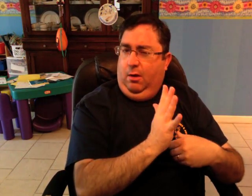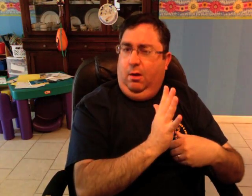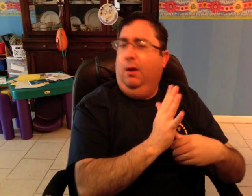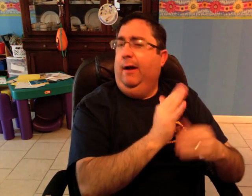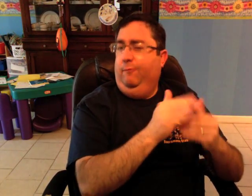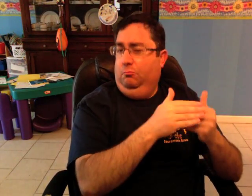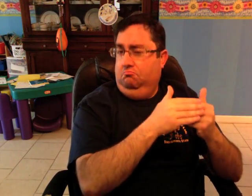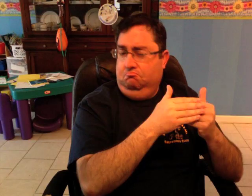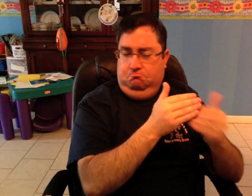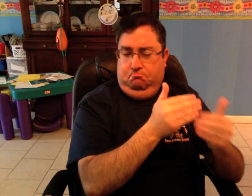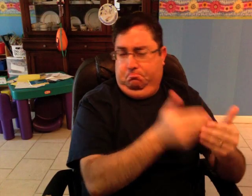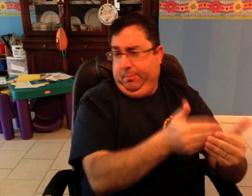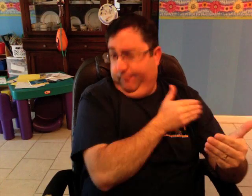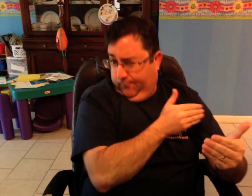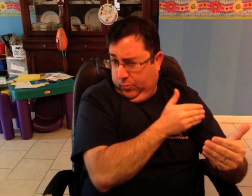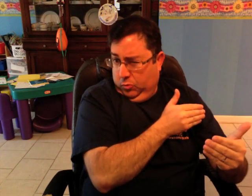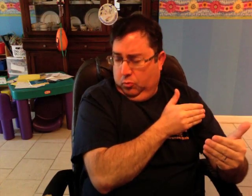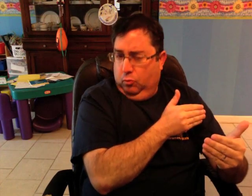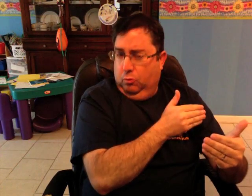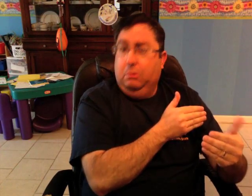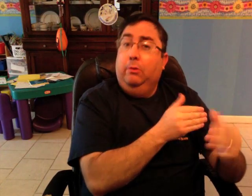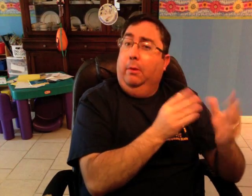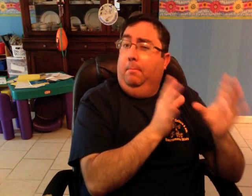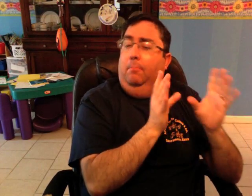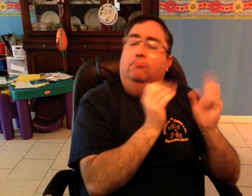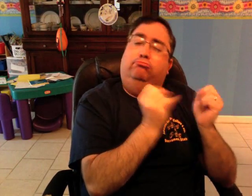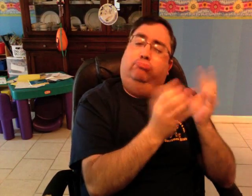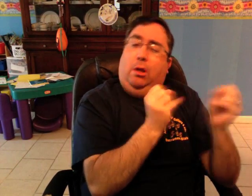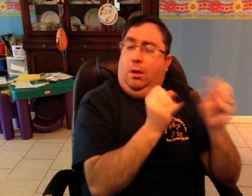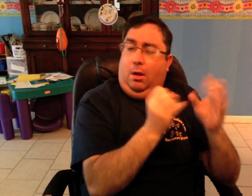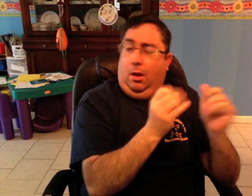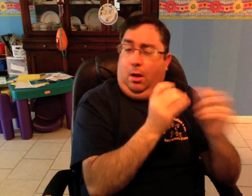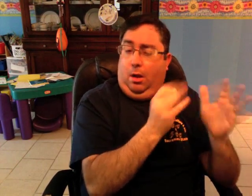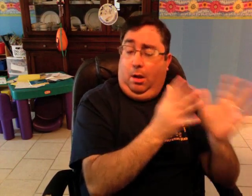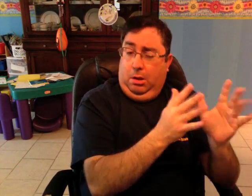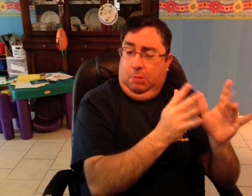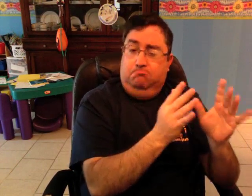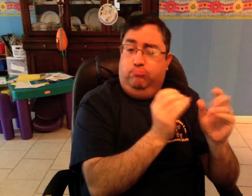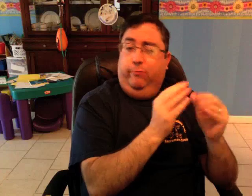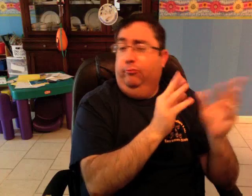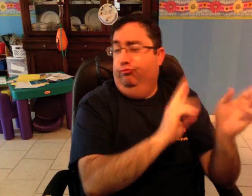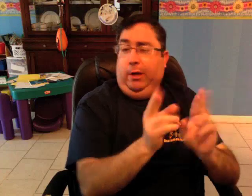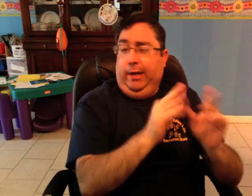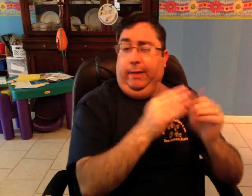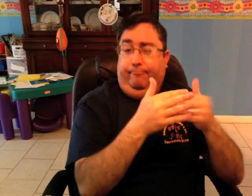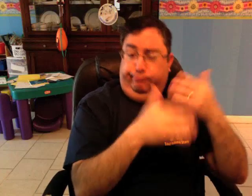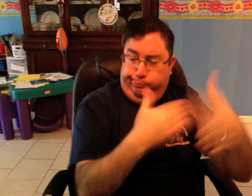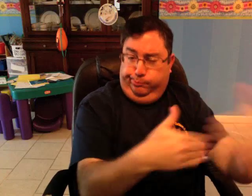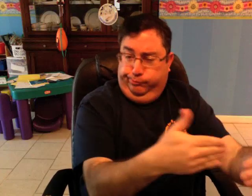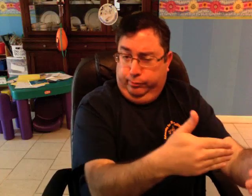or before, and were exposed to signing early so they were ready at enrollment,